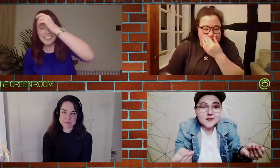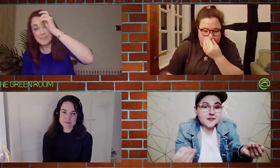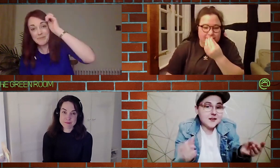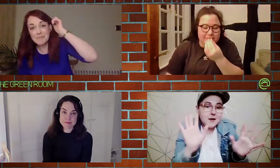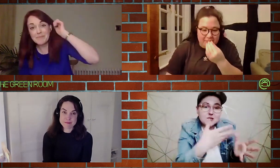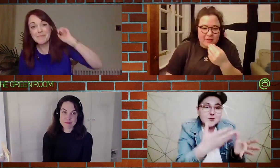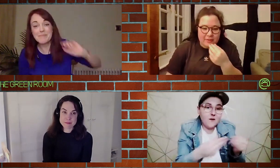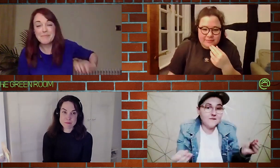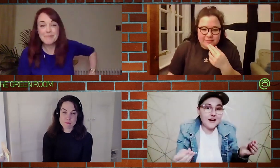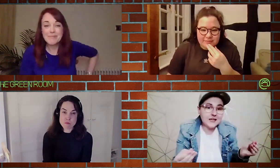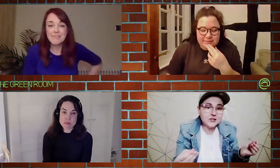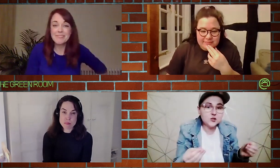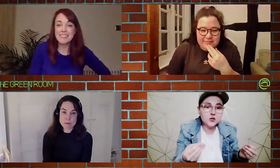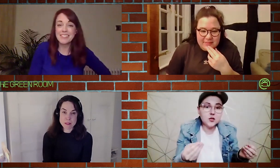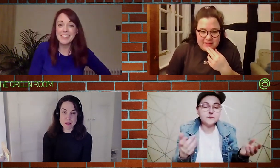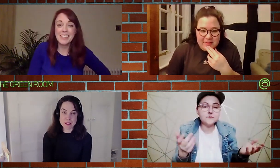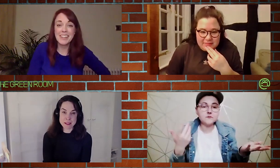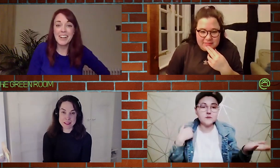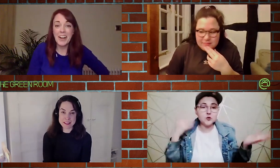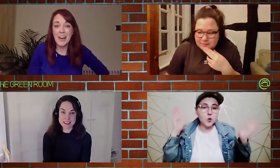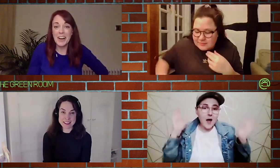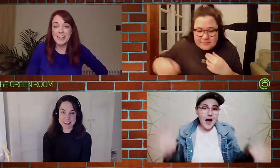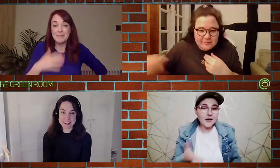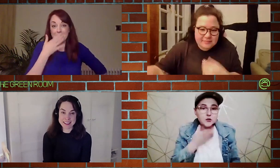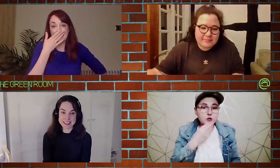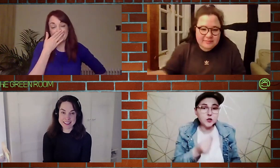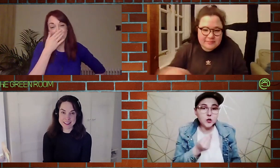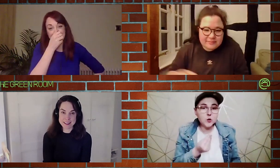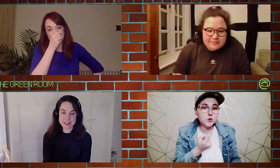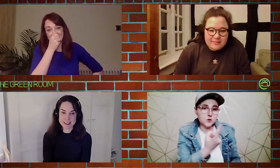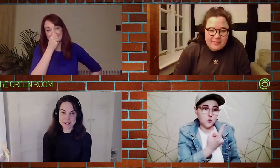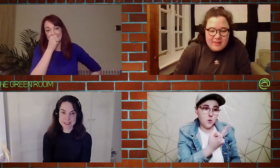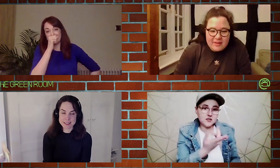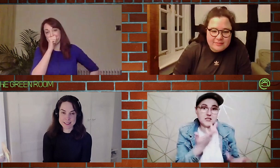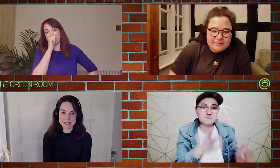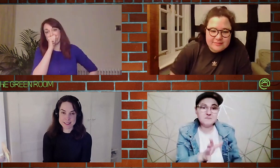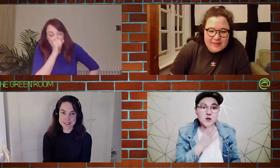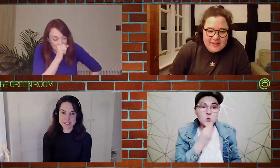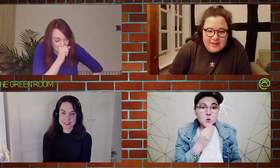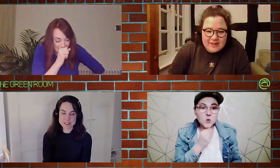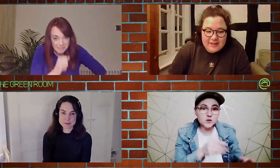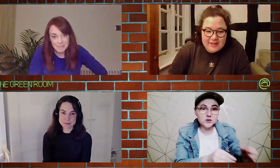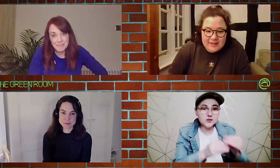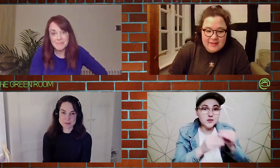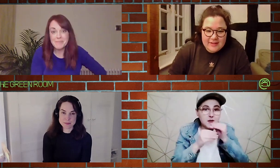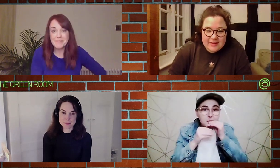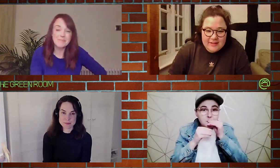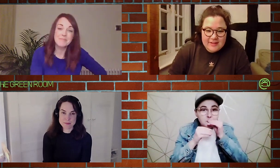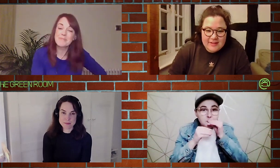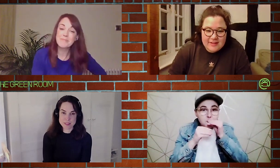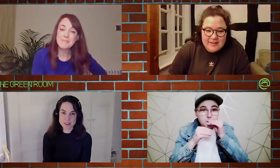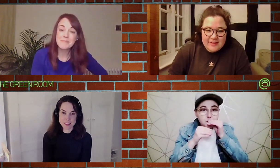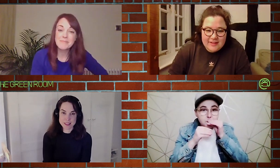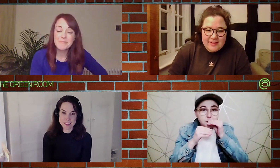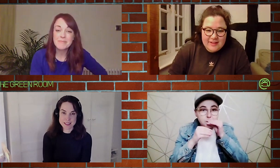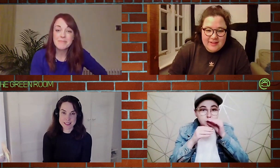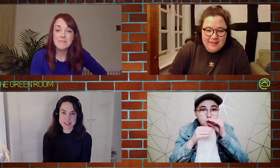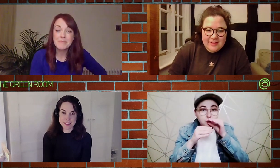I had actually run out of yogurts. They had finished. I had used them all up. So what we had to do on the filming day was I had to take a tube